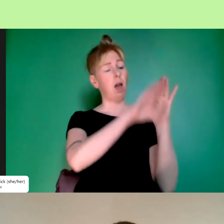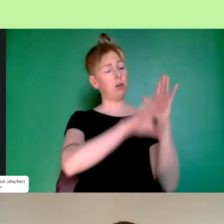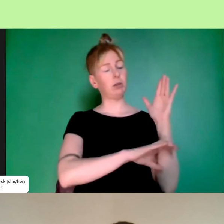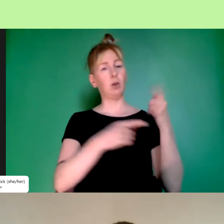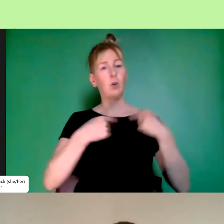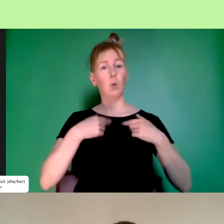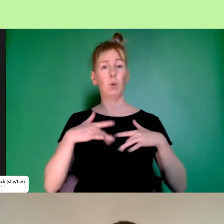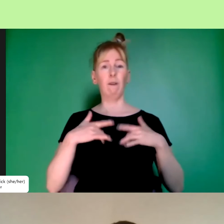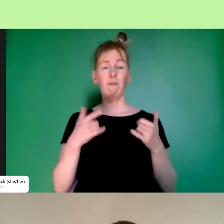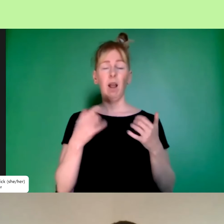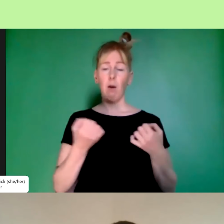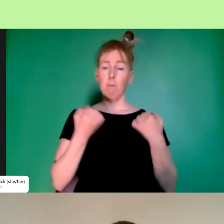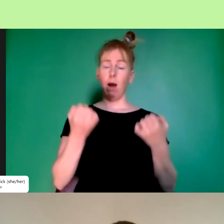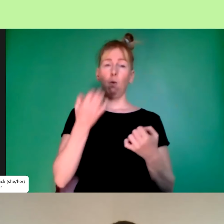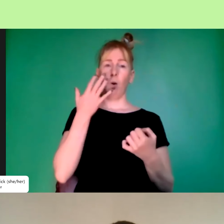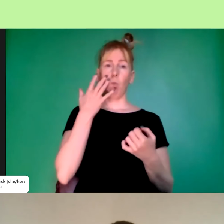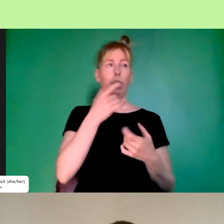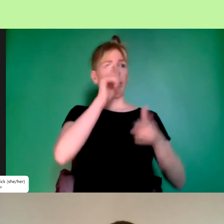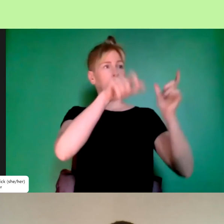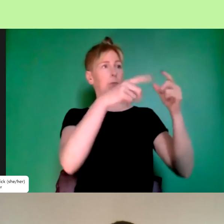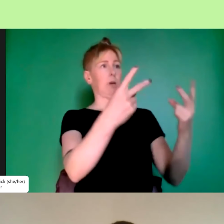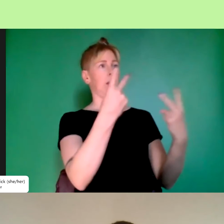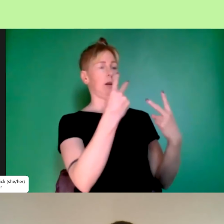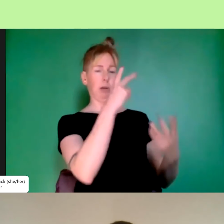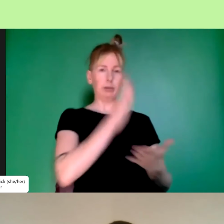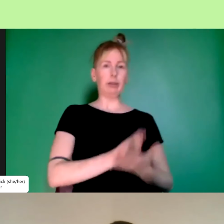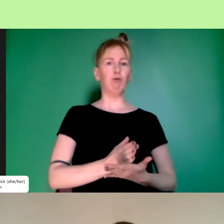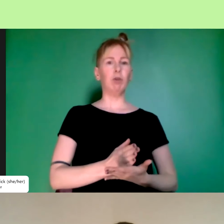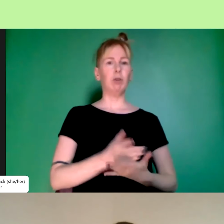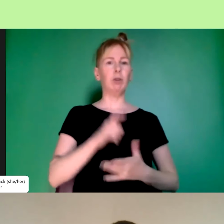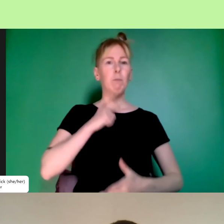come from, and this is why I actually I always mention where I come from, because it's